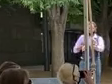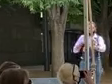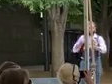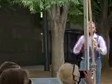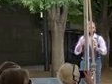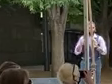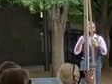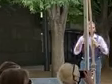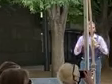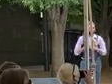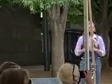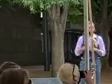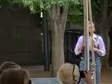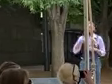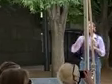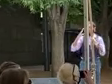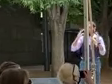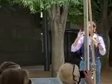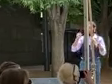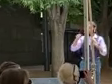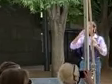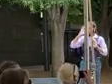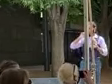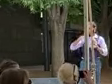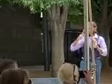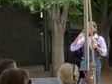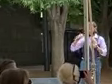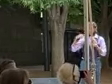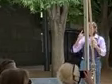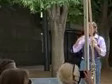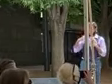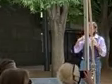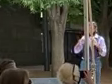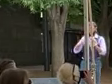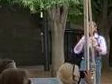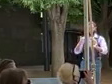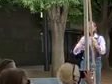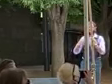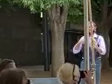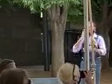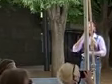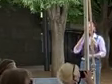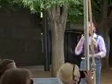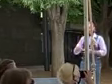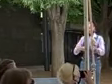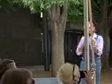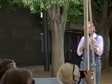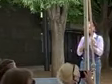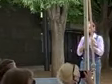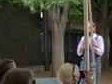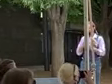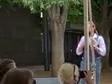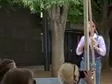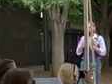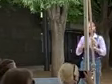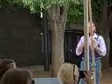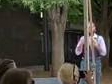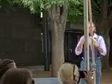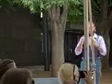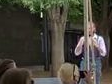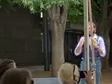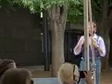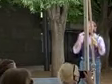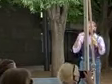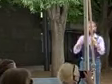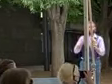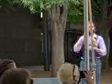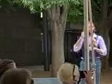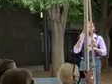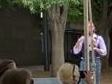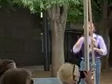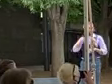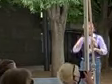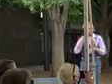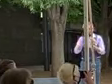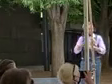And I hope that you know that all along the way, I will be by your side striving to bring about a tomorrow where we won't have to work so hard just to live our daily lives